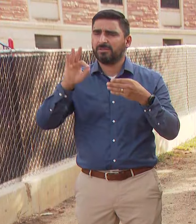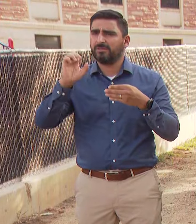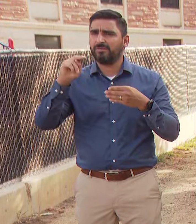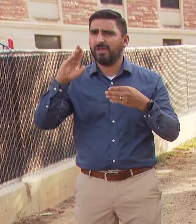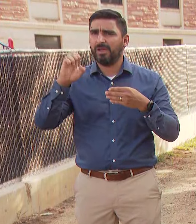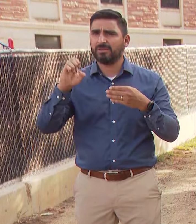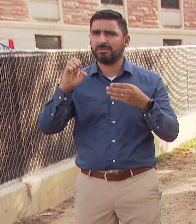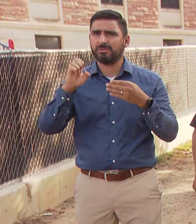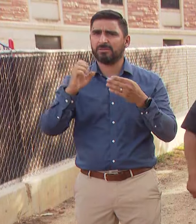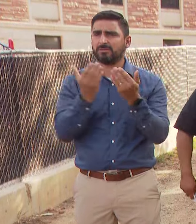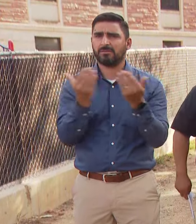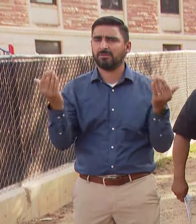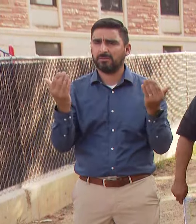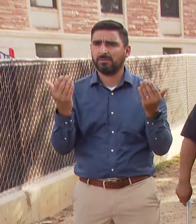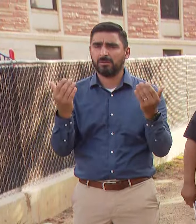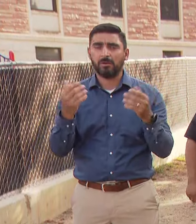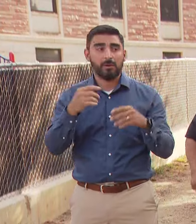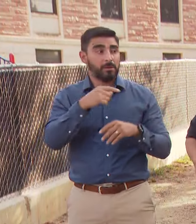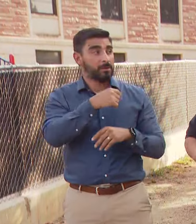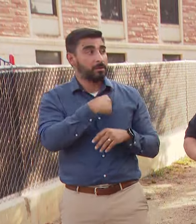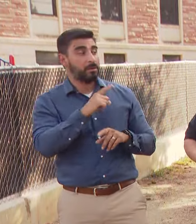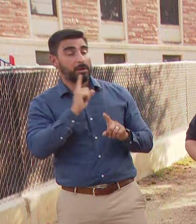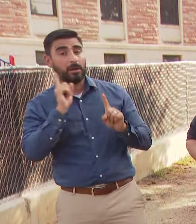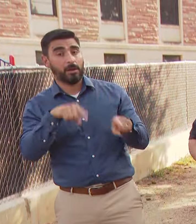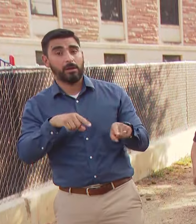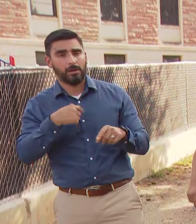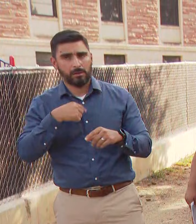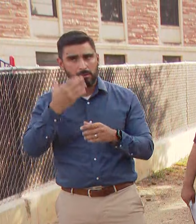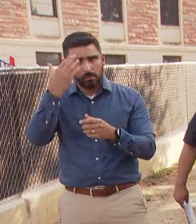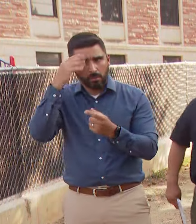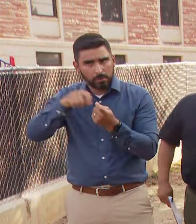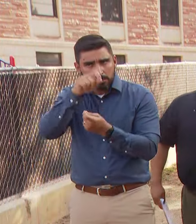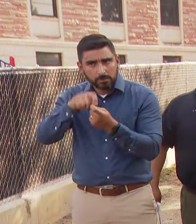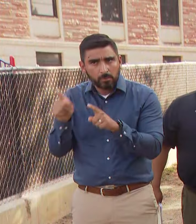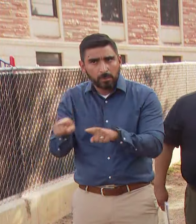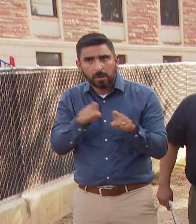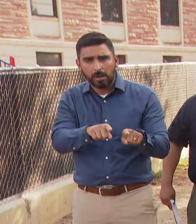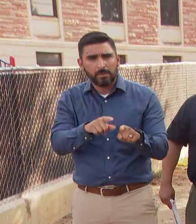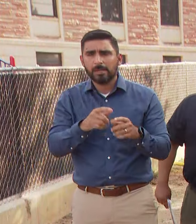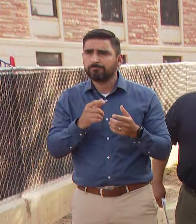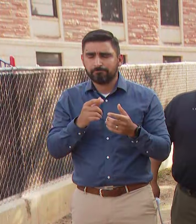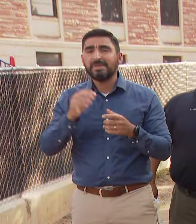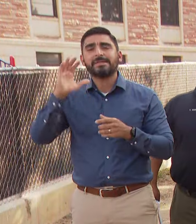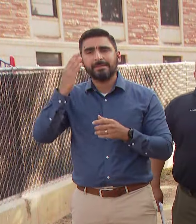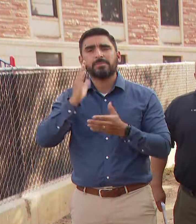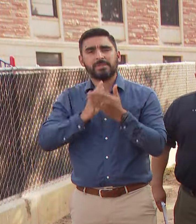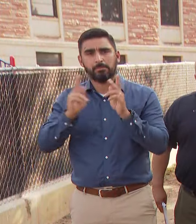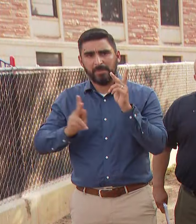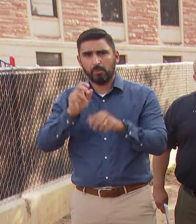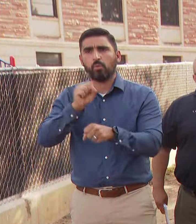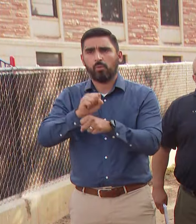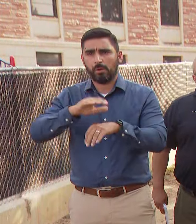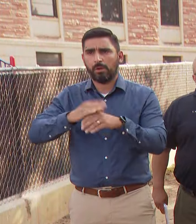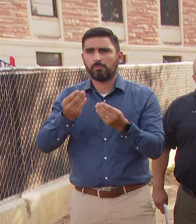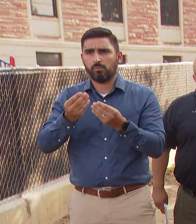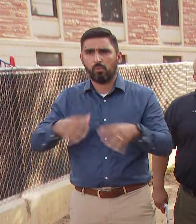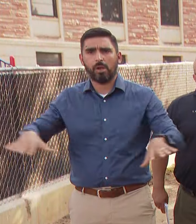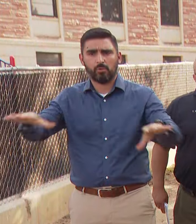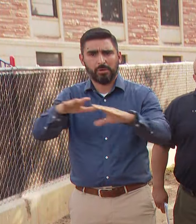So, I don't know the exact details. It does sound like there are individuals working on a property in that area. I don't know exactly what they were doing,